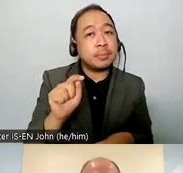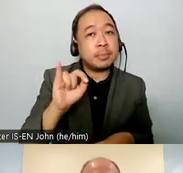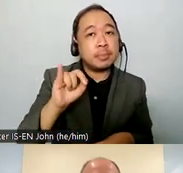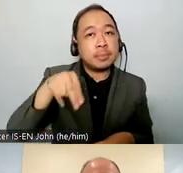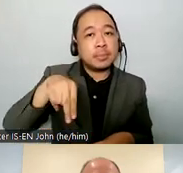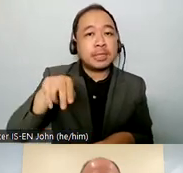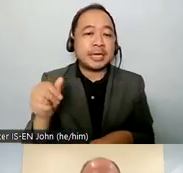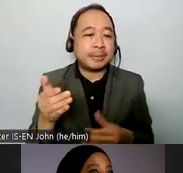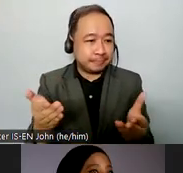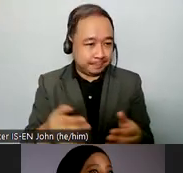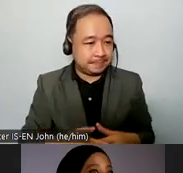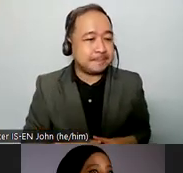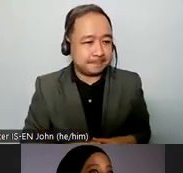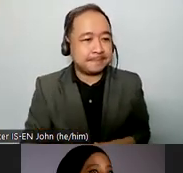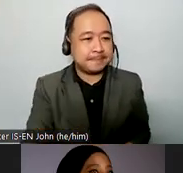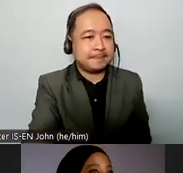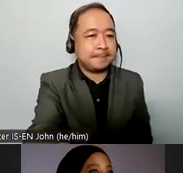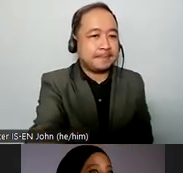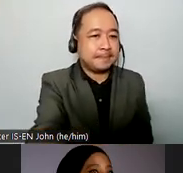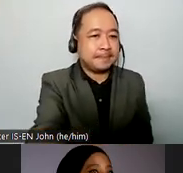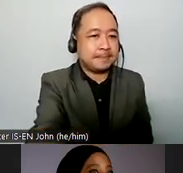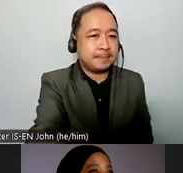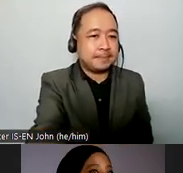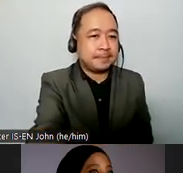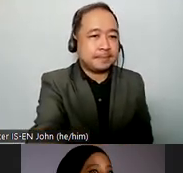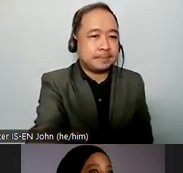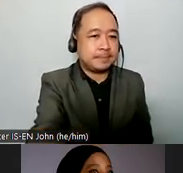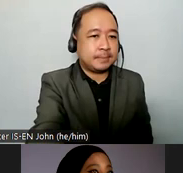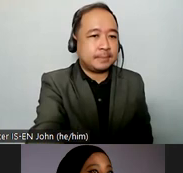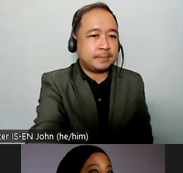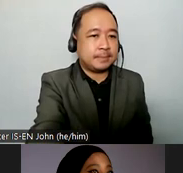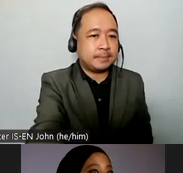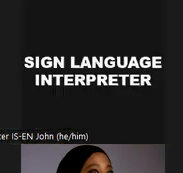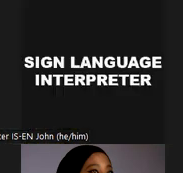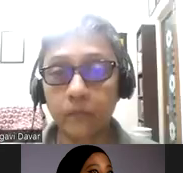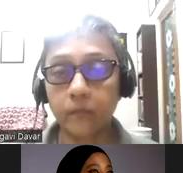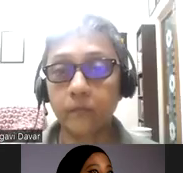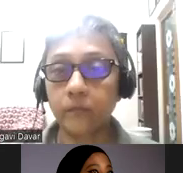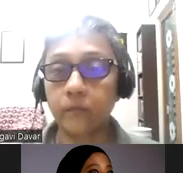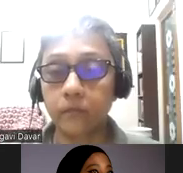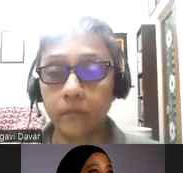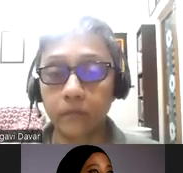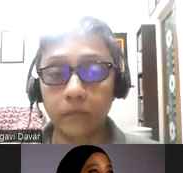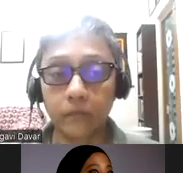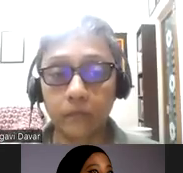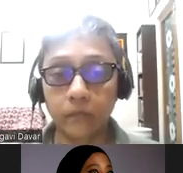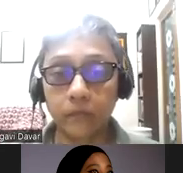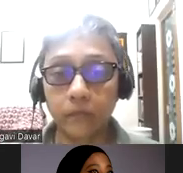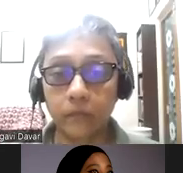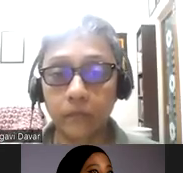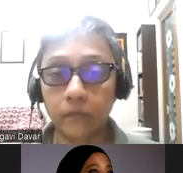thank you bergavi um my name is tina minkowitz president of the center for the human rights